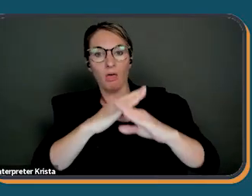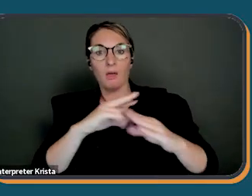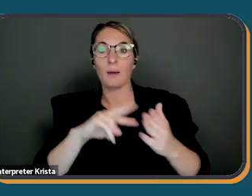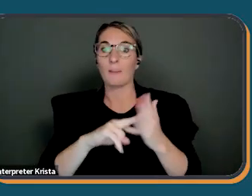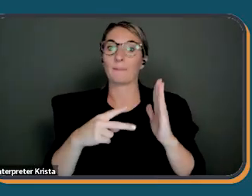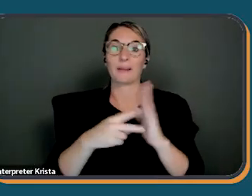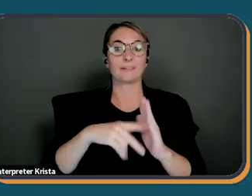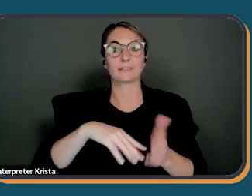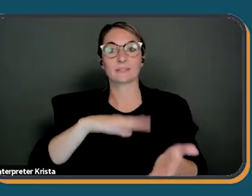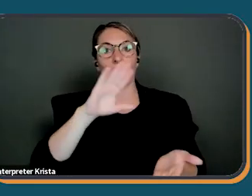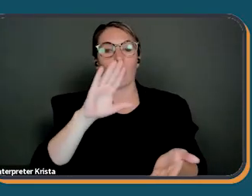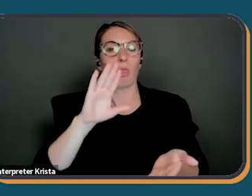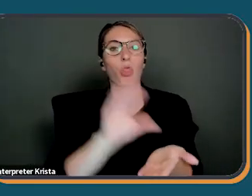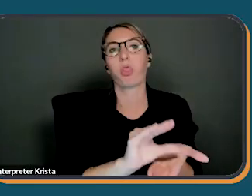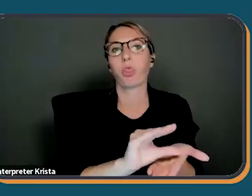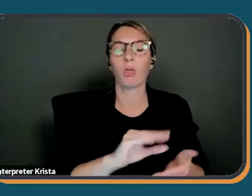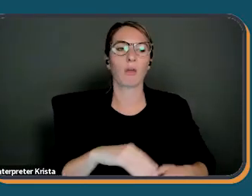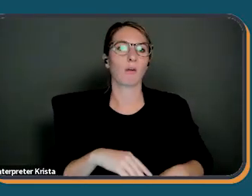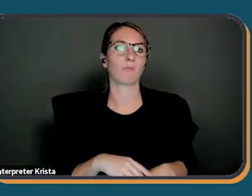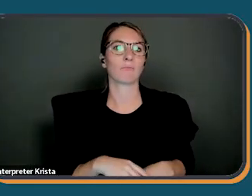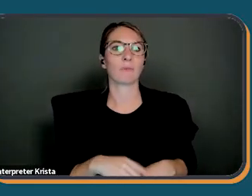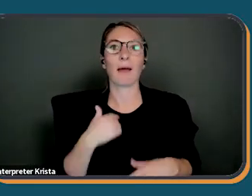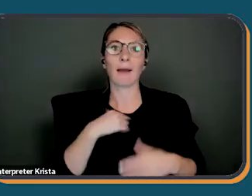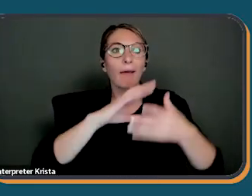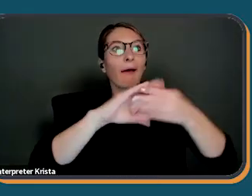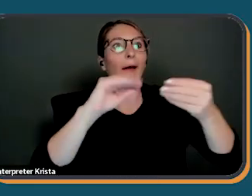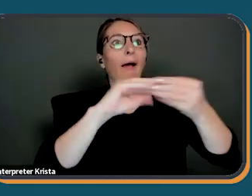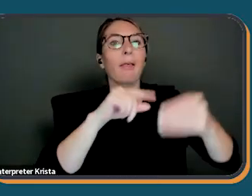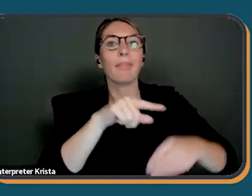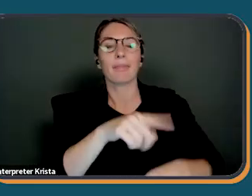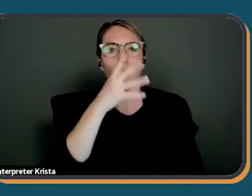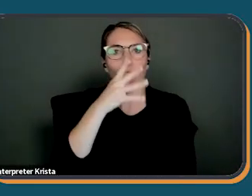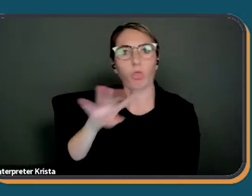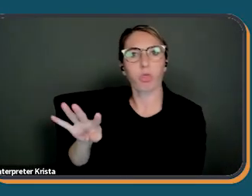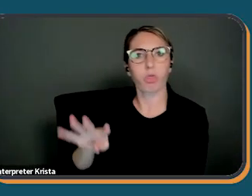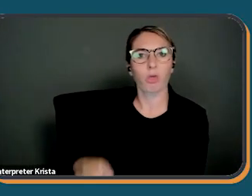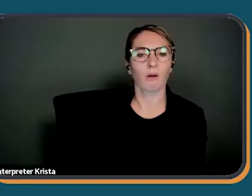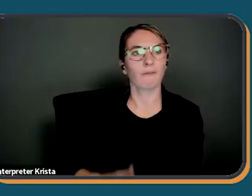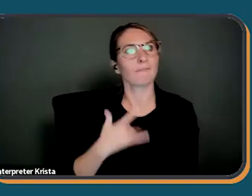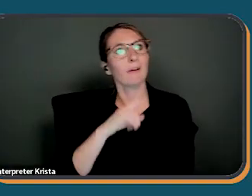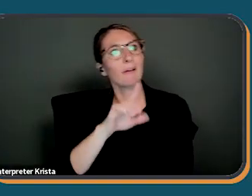not being heard or feeling like they have to fight for their own advocacy